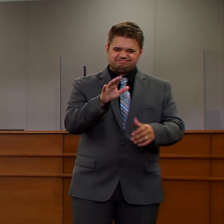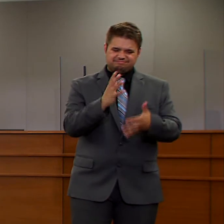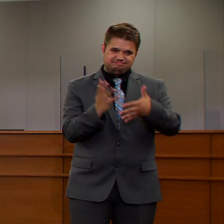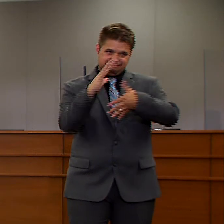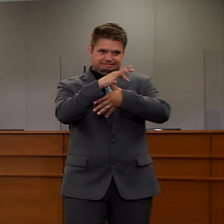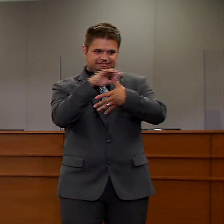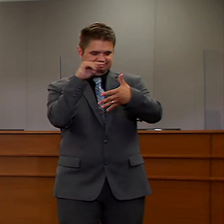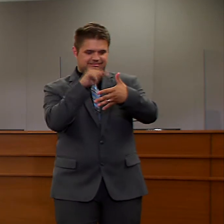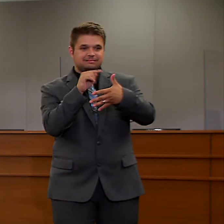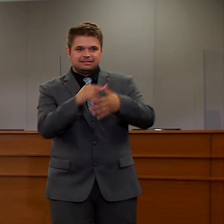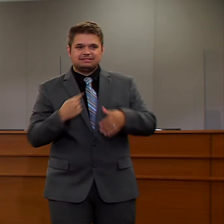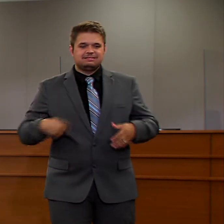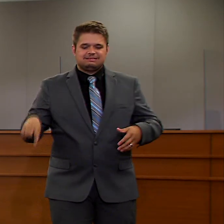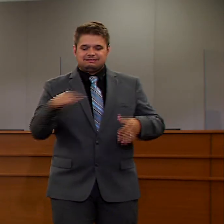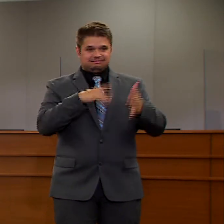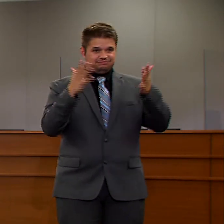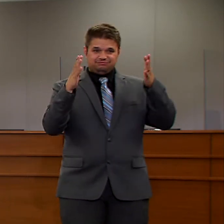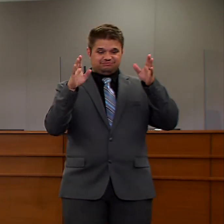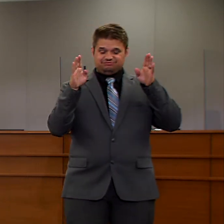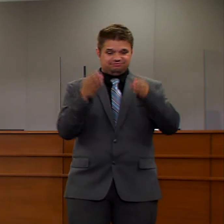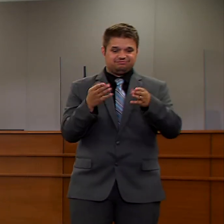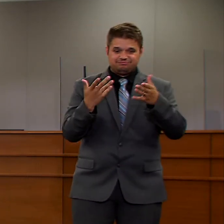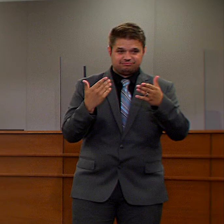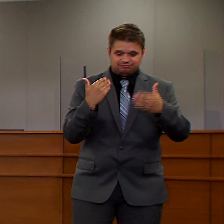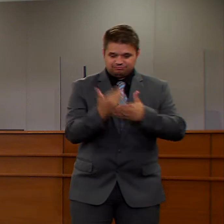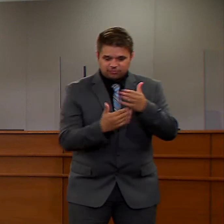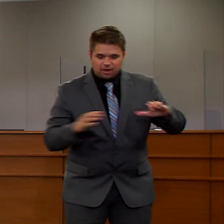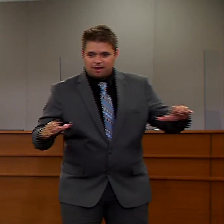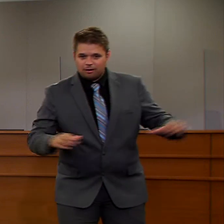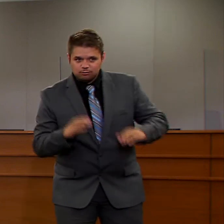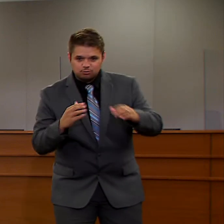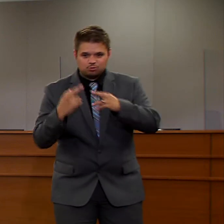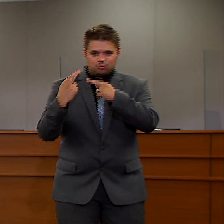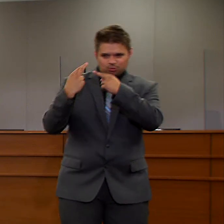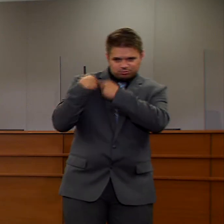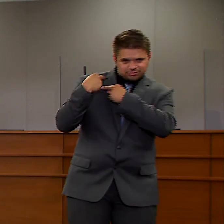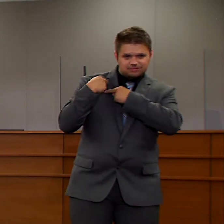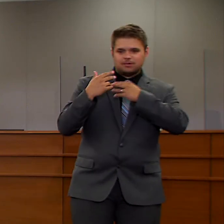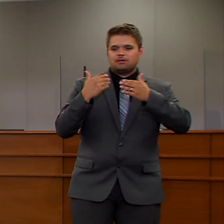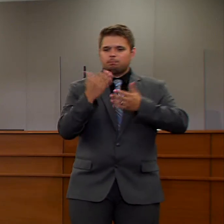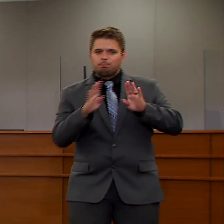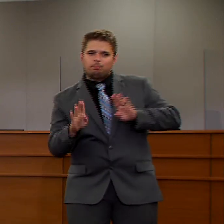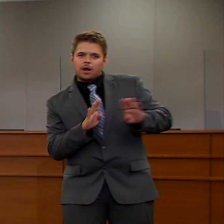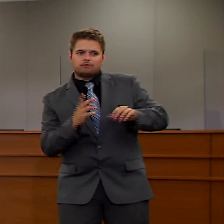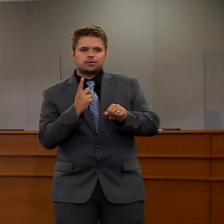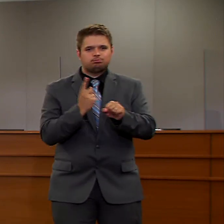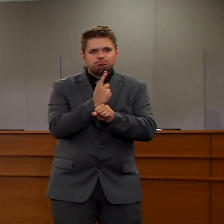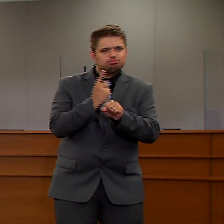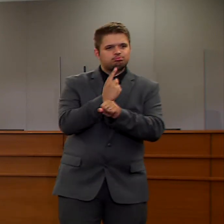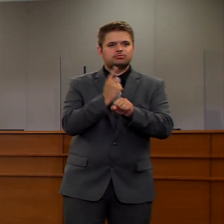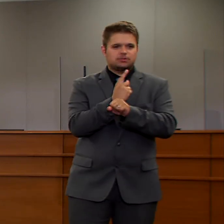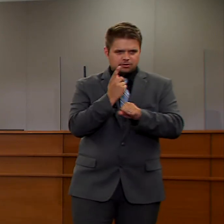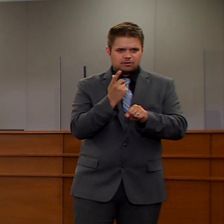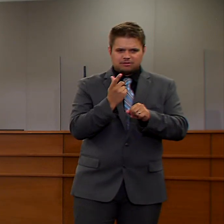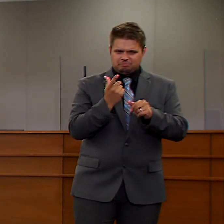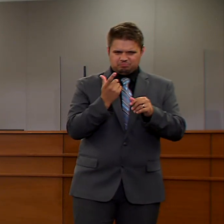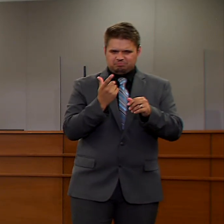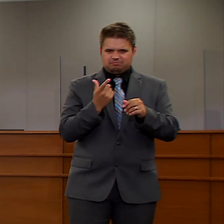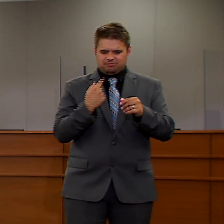the progress of the virus. We can't control our own behavior and must try to do everything we can to slow its progress.